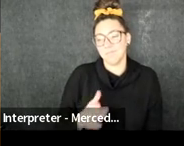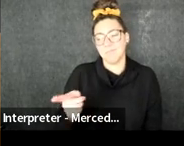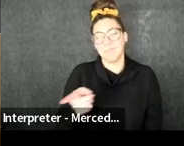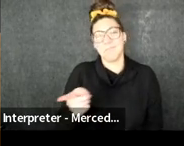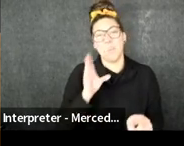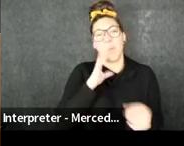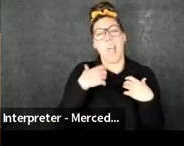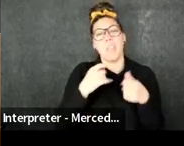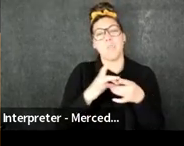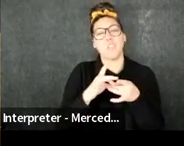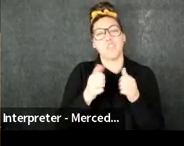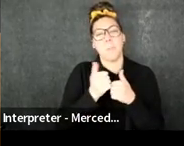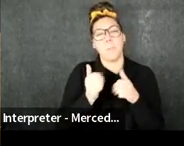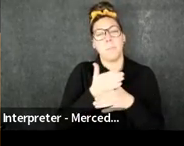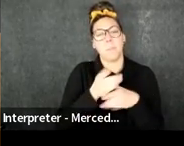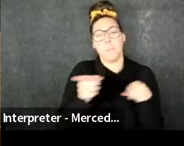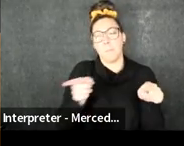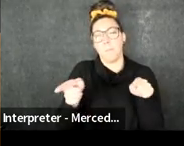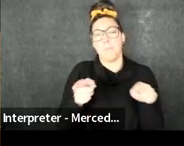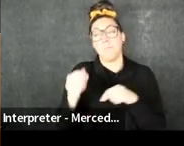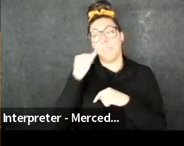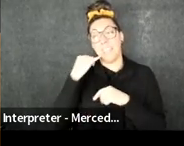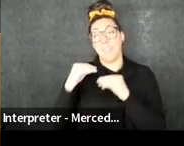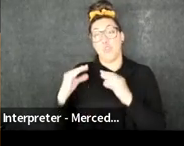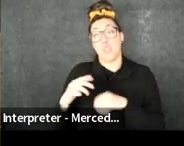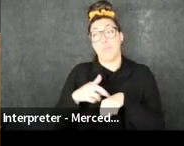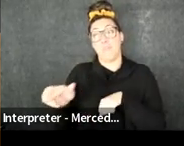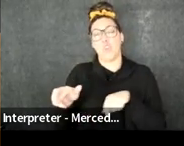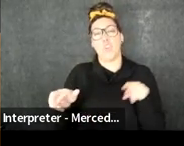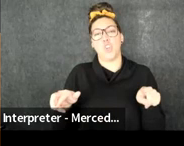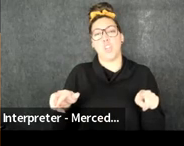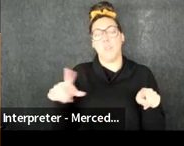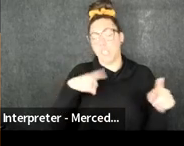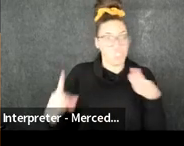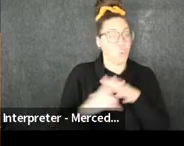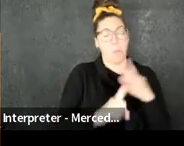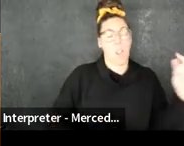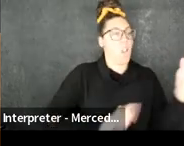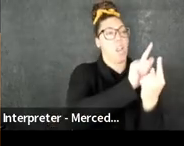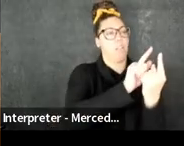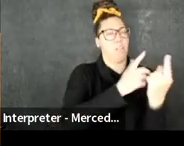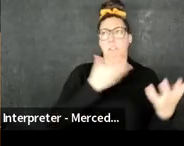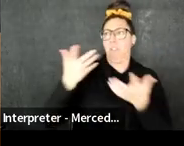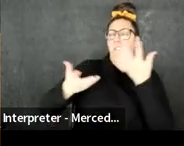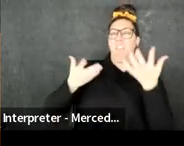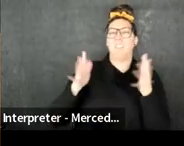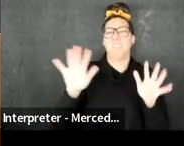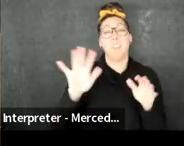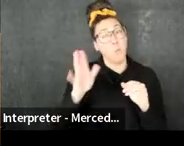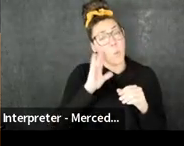than the instructor referring the student. But we will absolutely take referrals from instructors